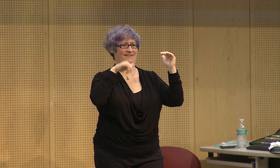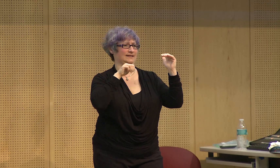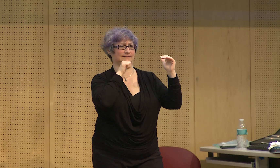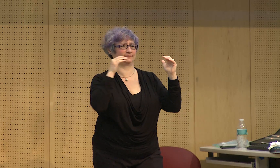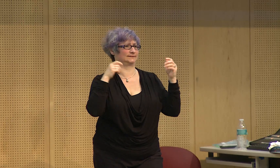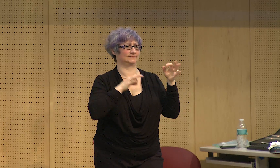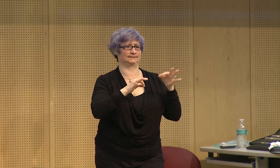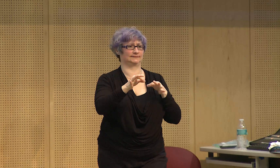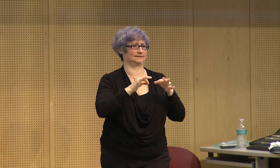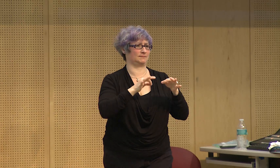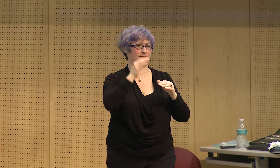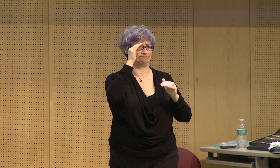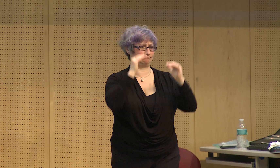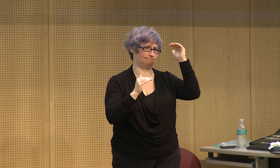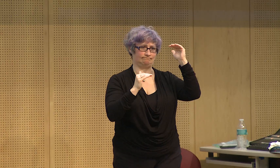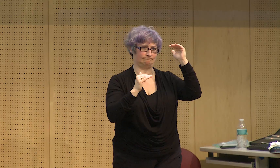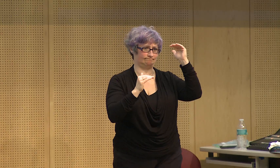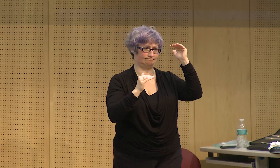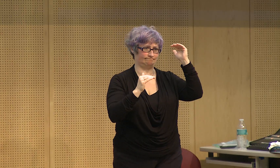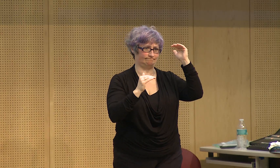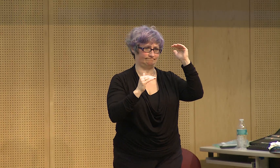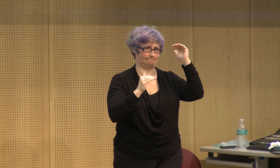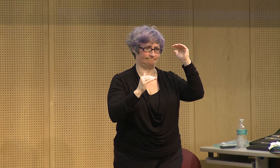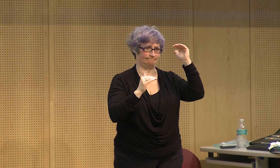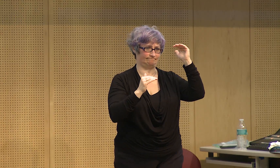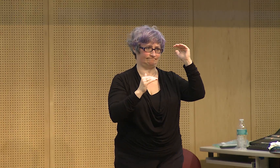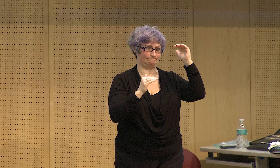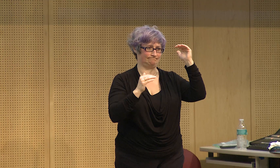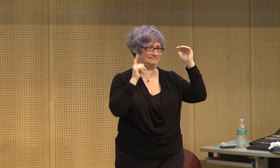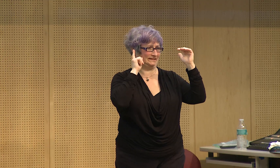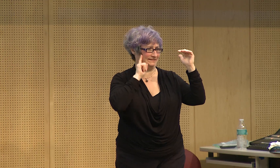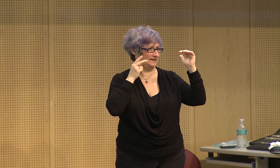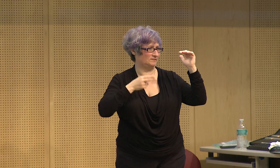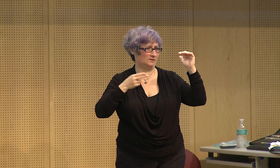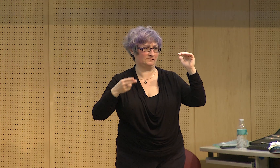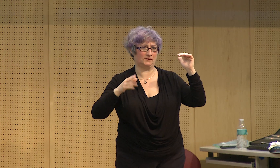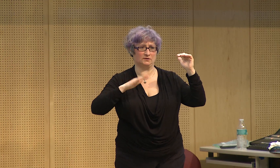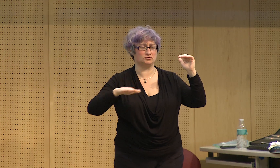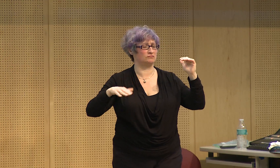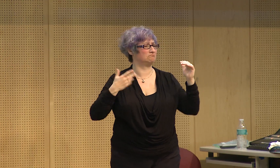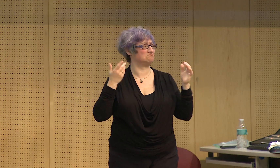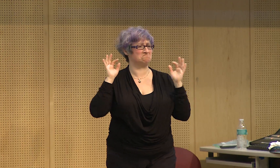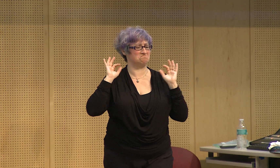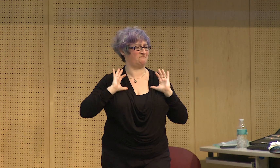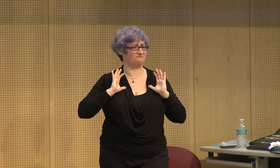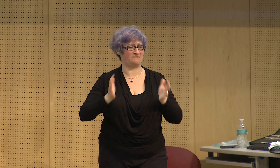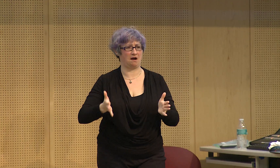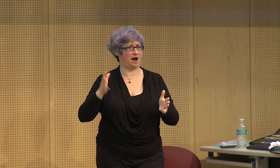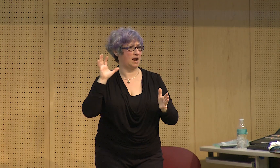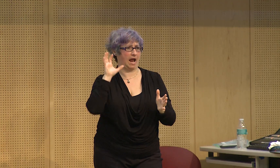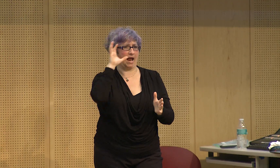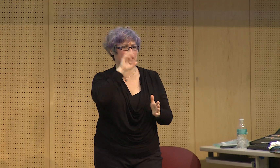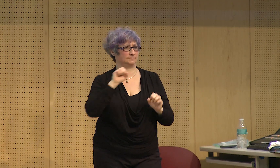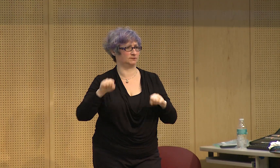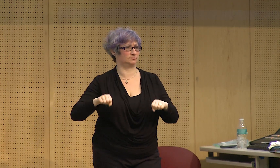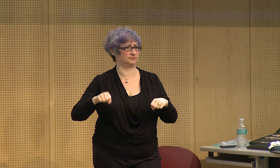and that has been found not to be an explanation for why the gap exists for Deaf and hard of hearing children.